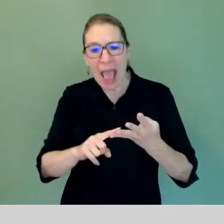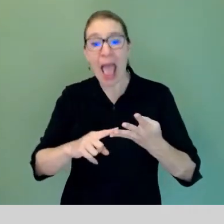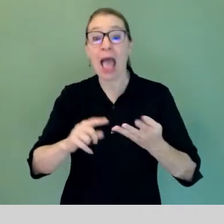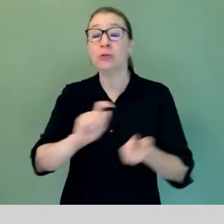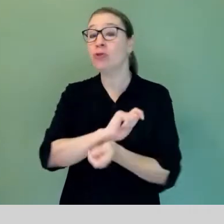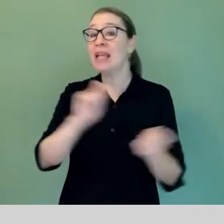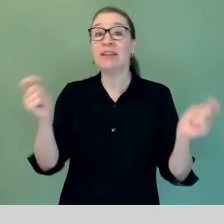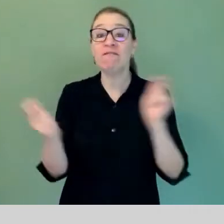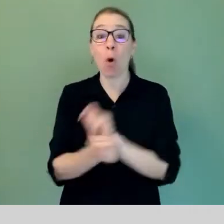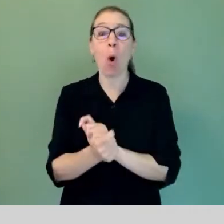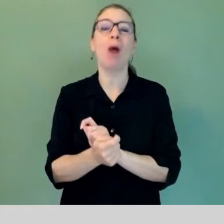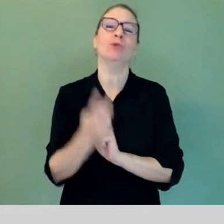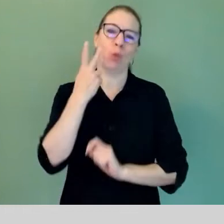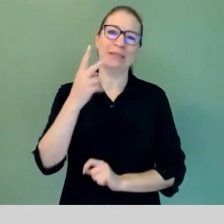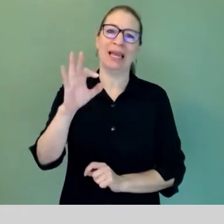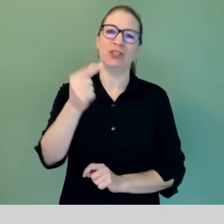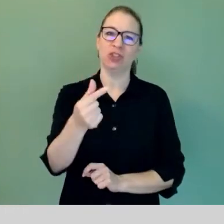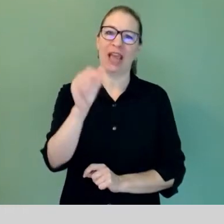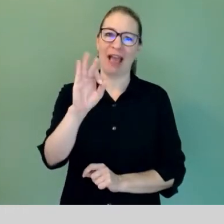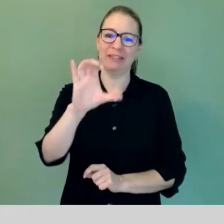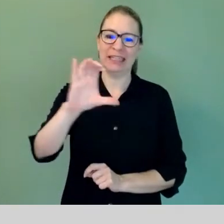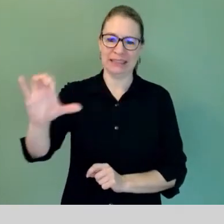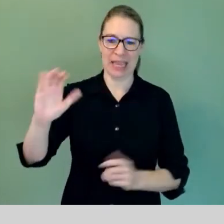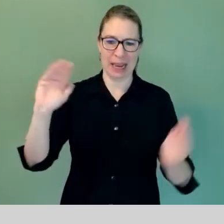and discreet cosine transform gives us a GFC features.